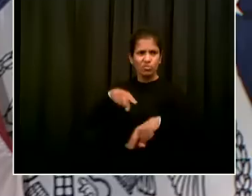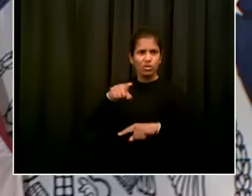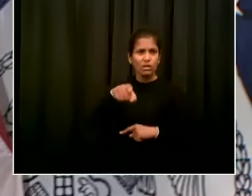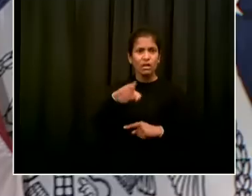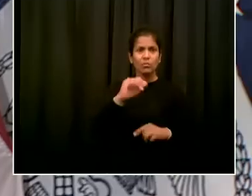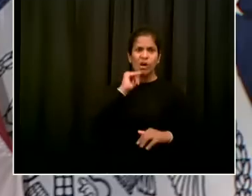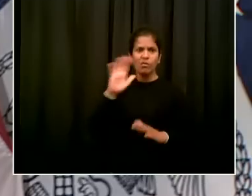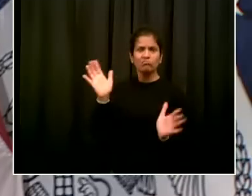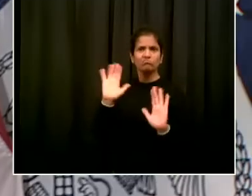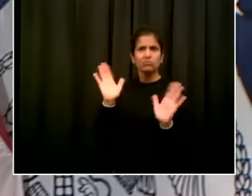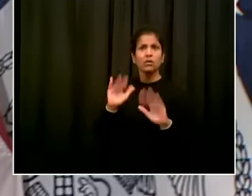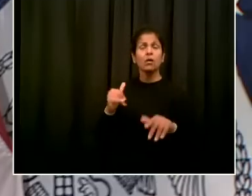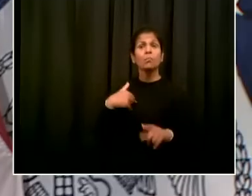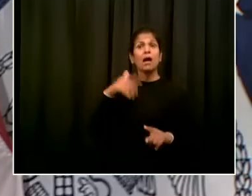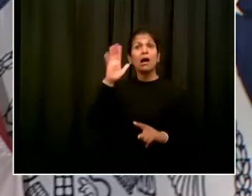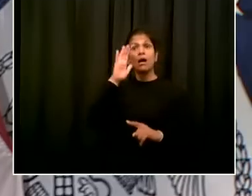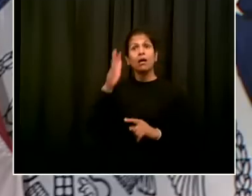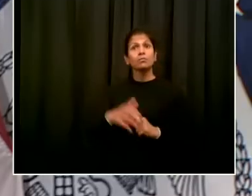UTB T TY HENENEED TO O DBEONON,